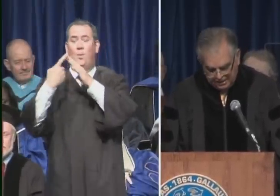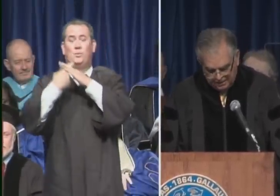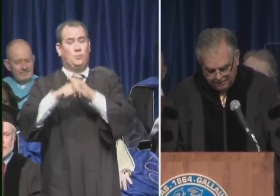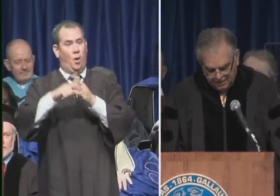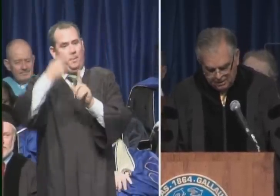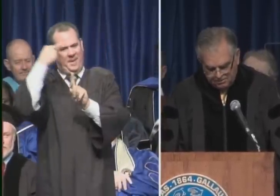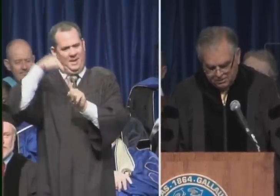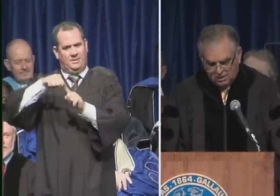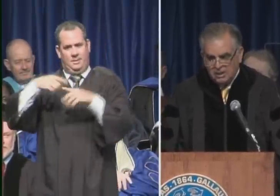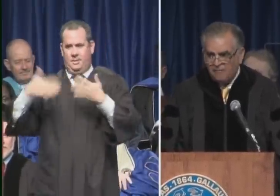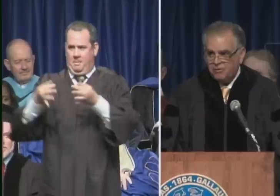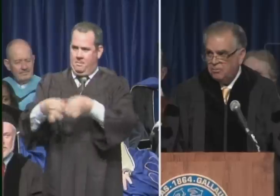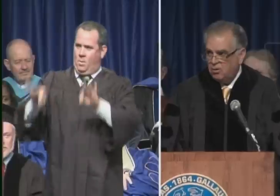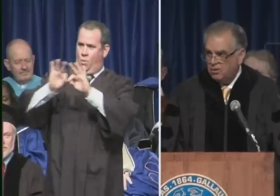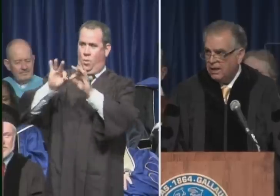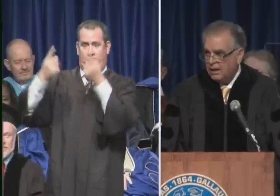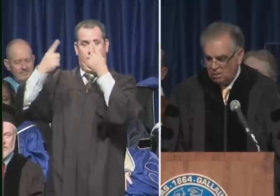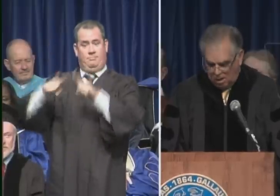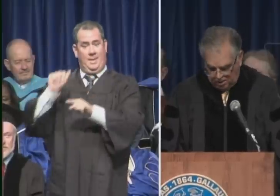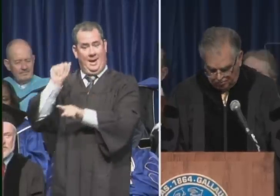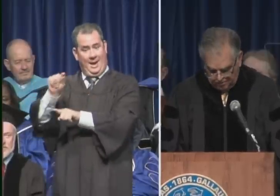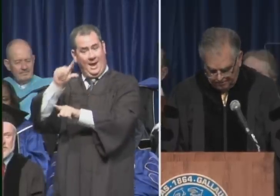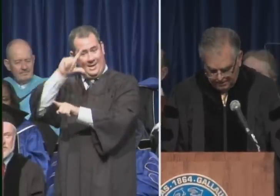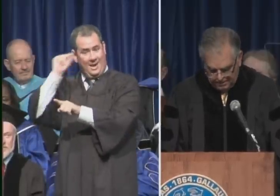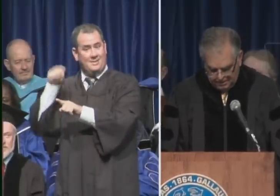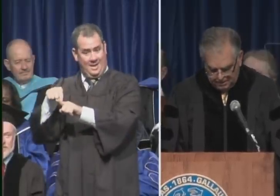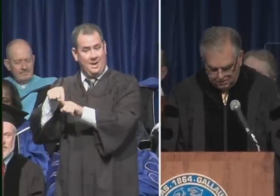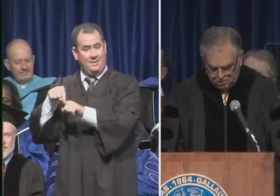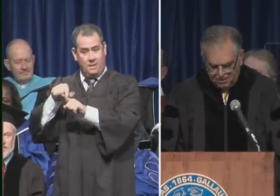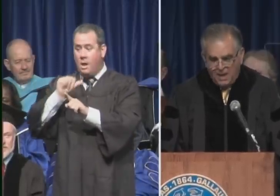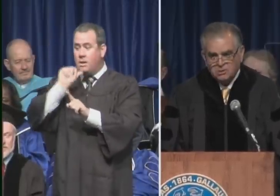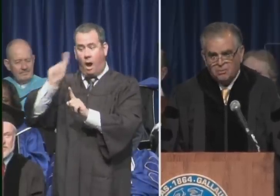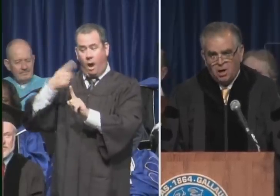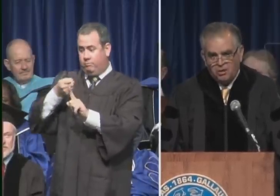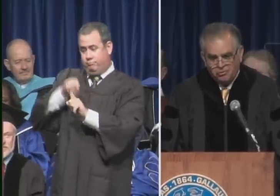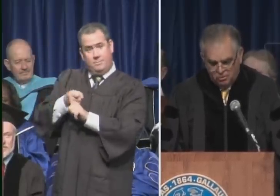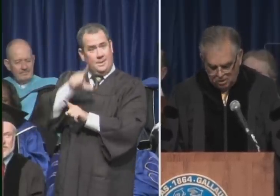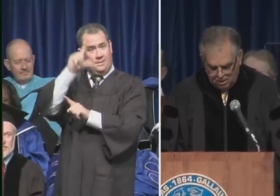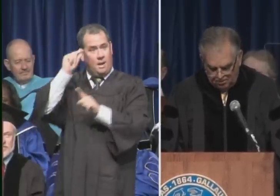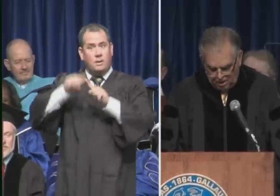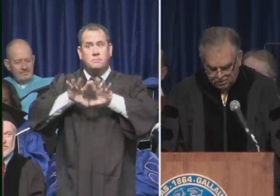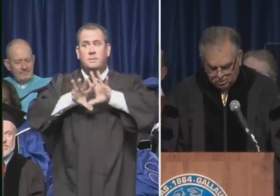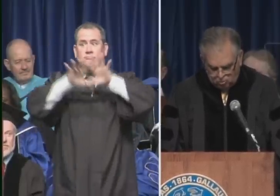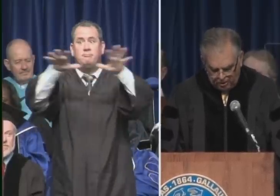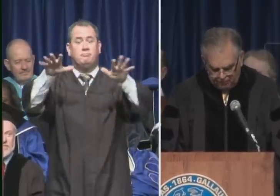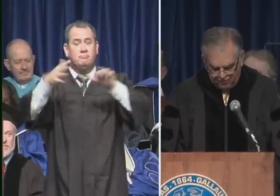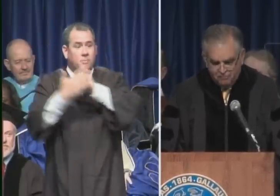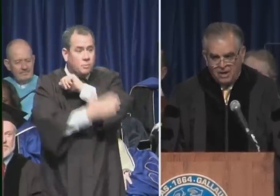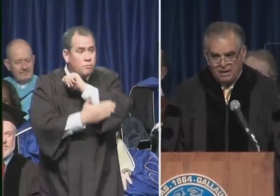but the deaf community at large. This past March marked the 25th Anniversary